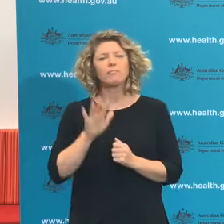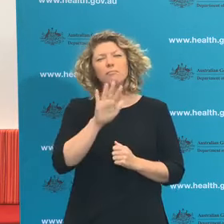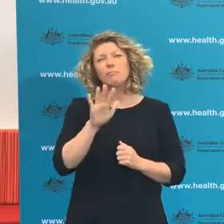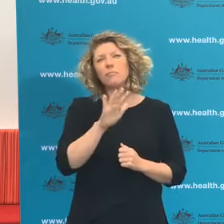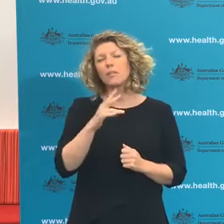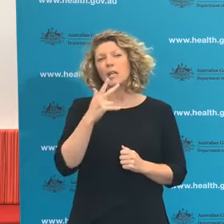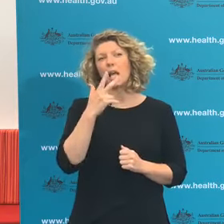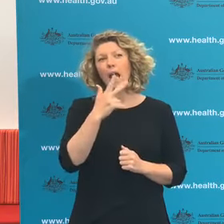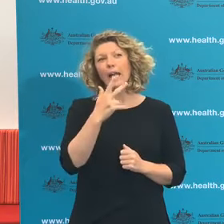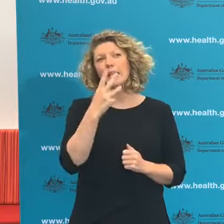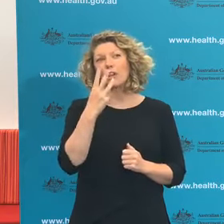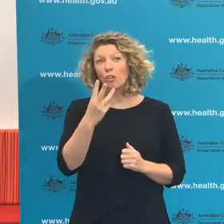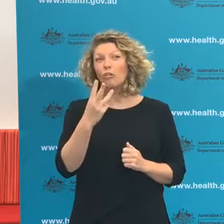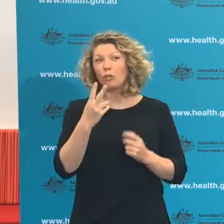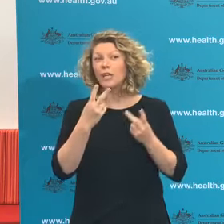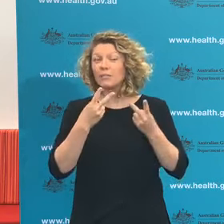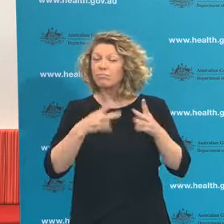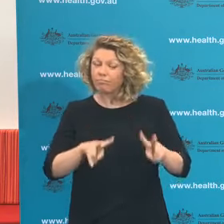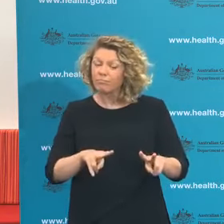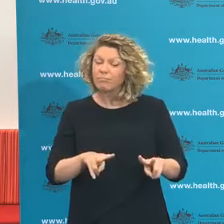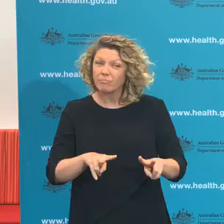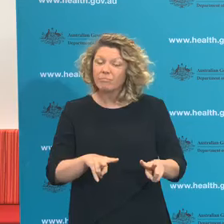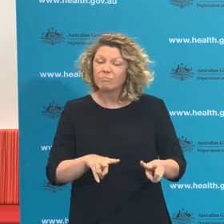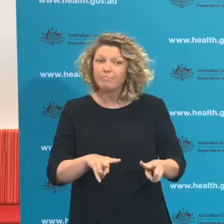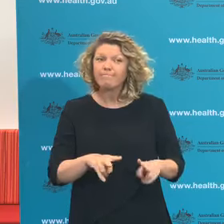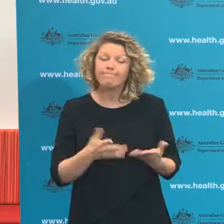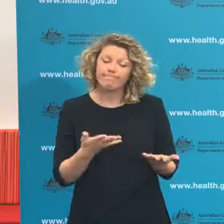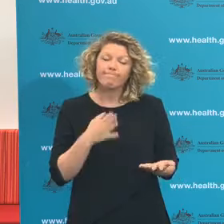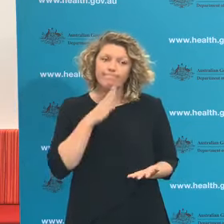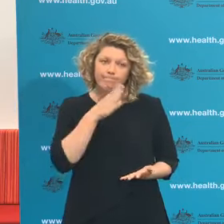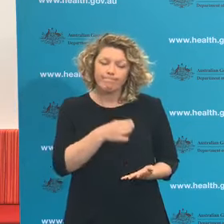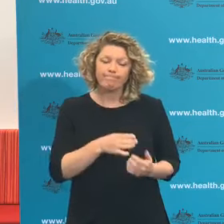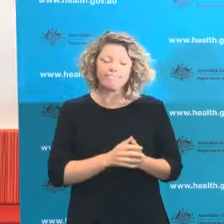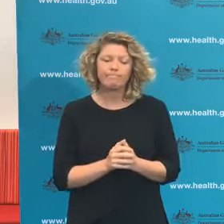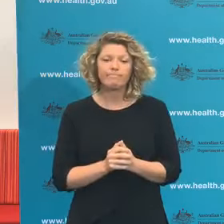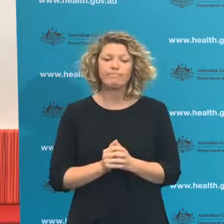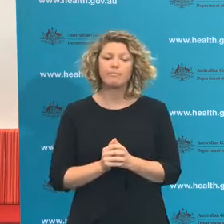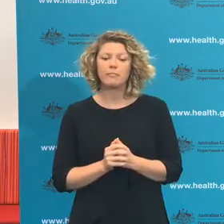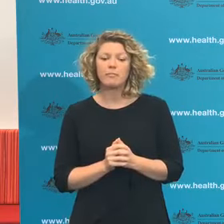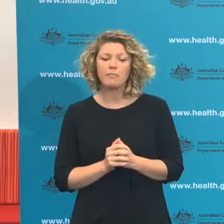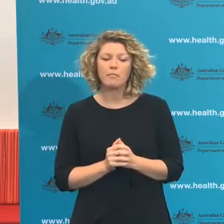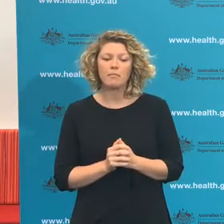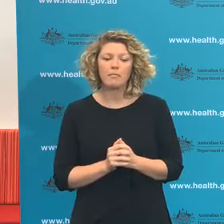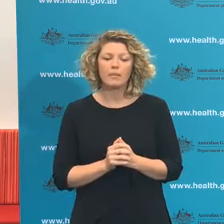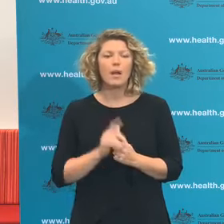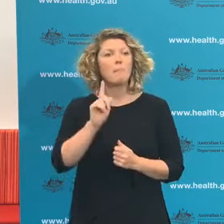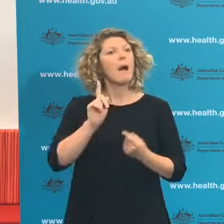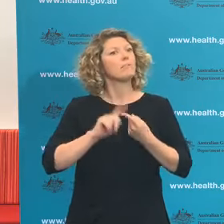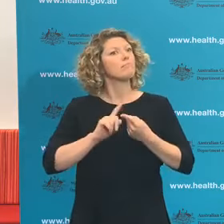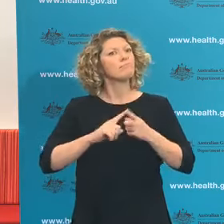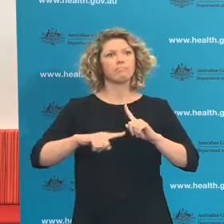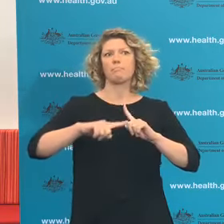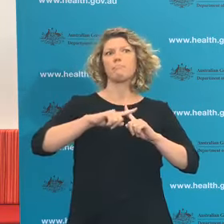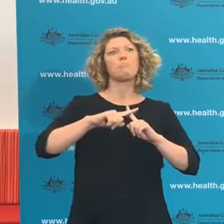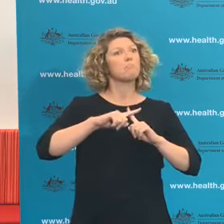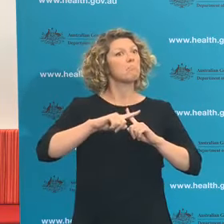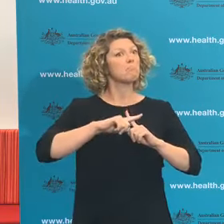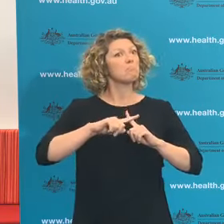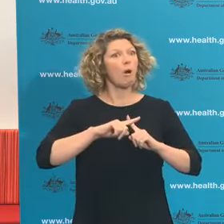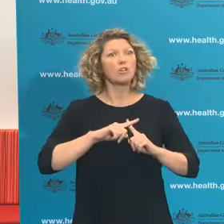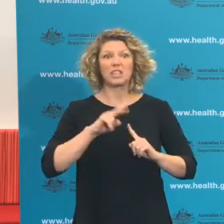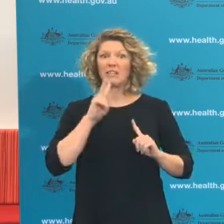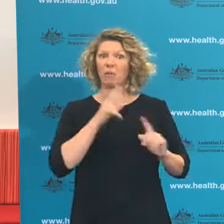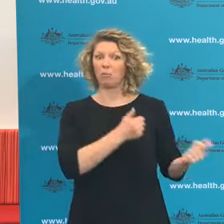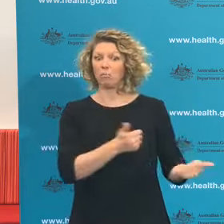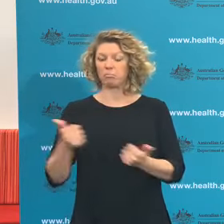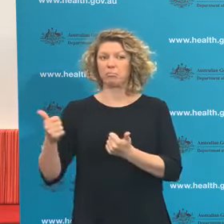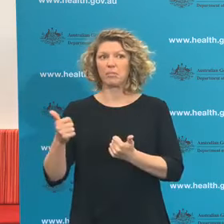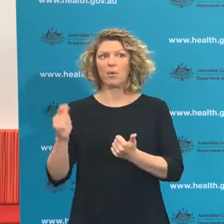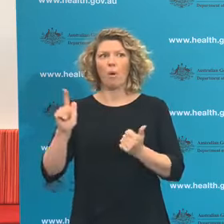deaths, unfortunately. But our continual positive trend of low case numbers